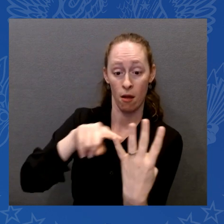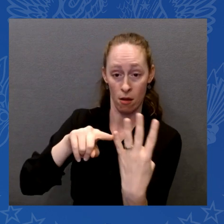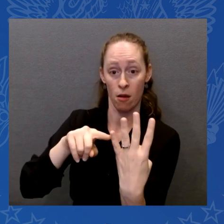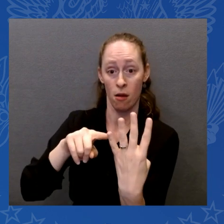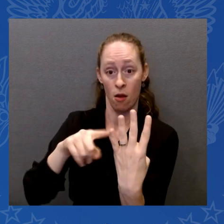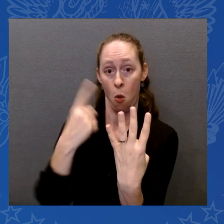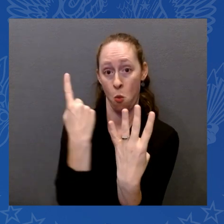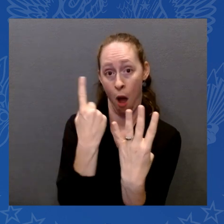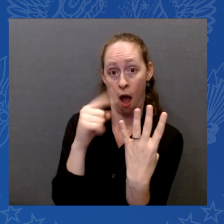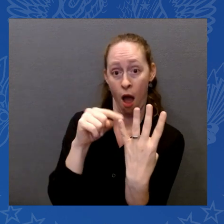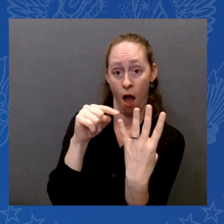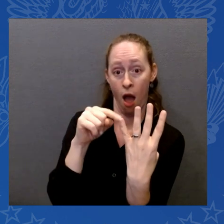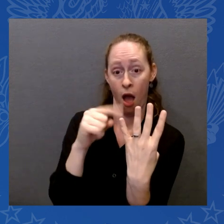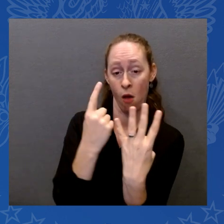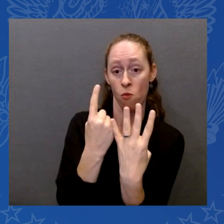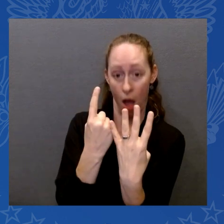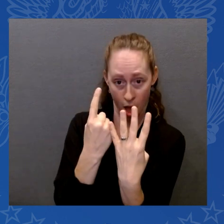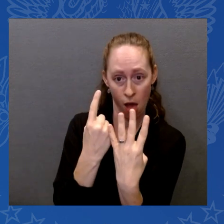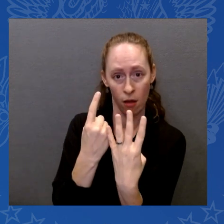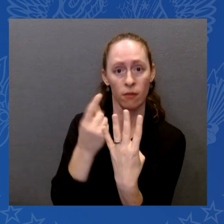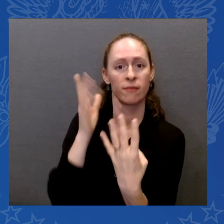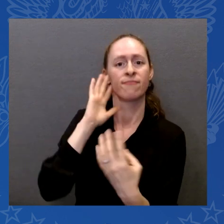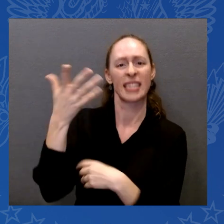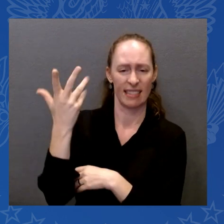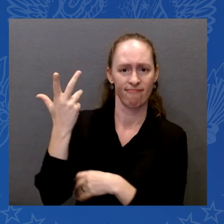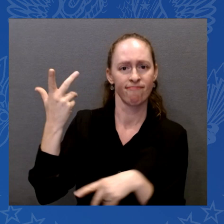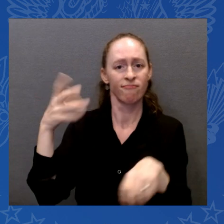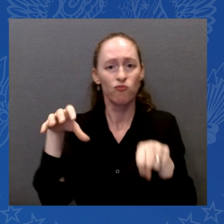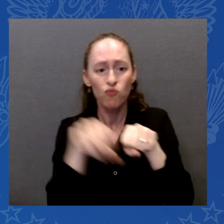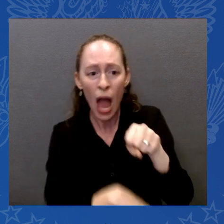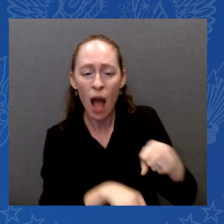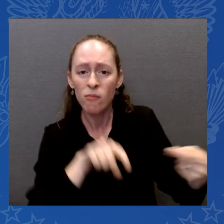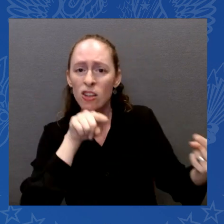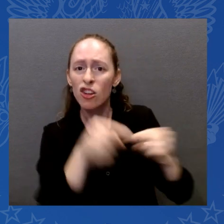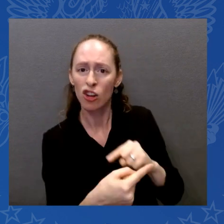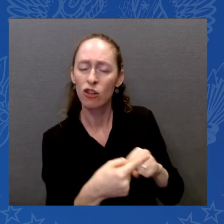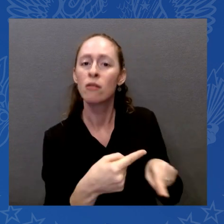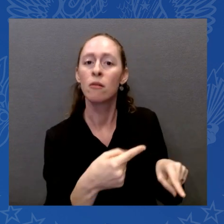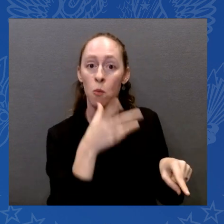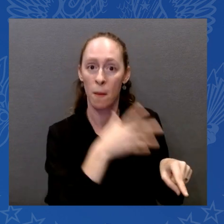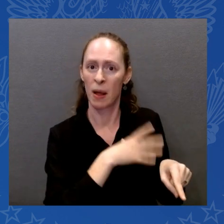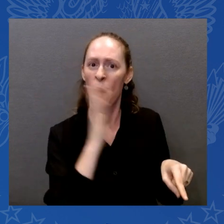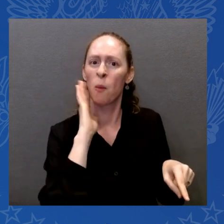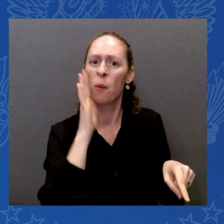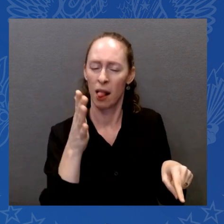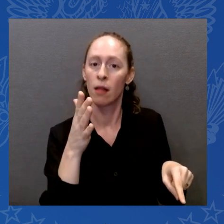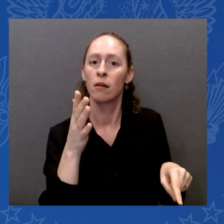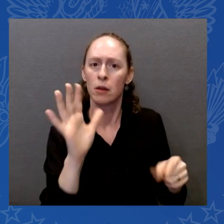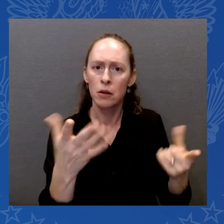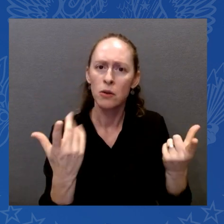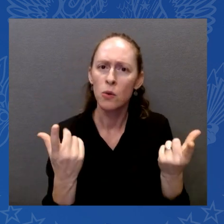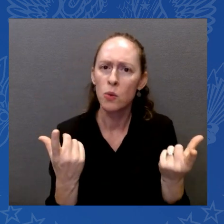I think about the college student I met in September who was unable to enroll until she escaped a violent abuser.